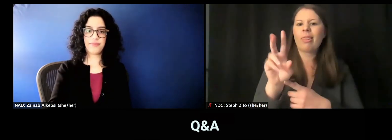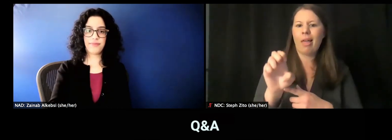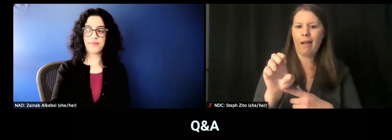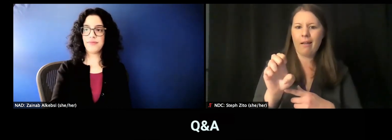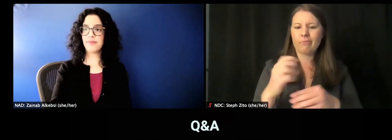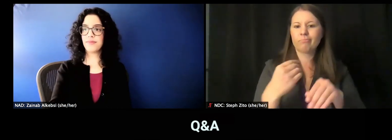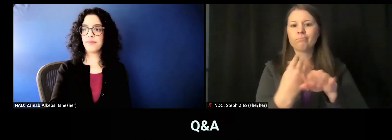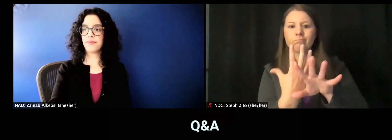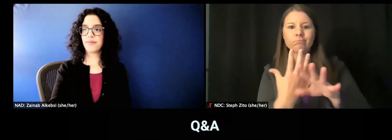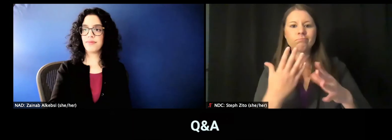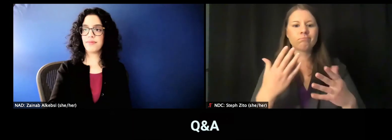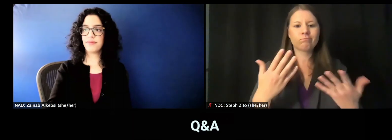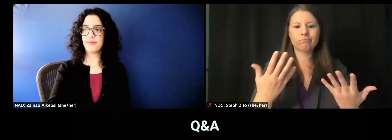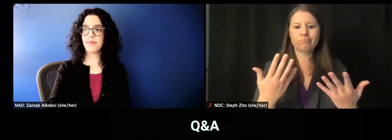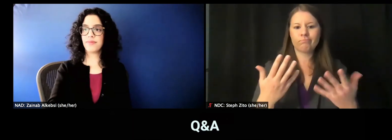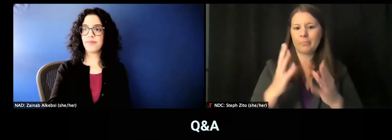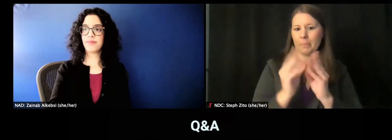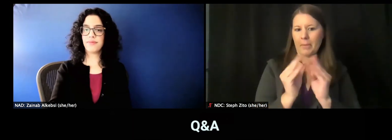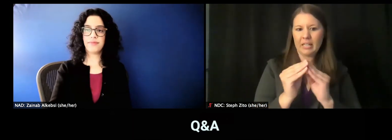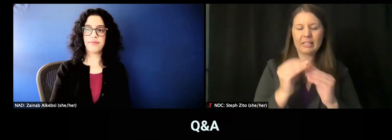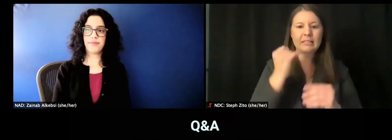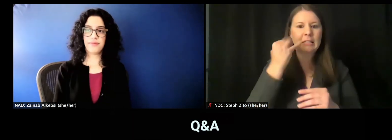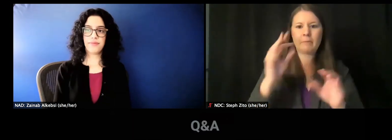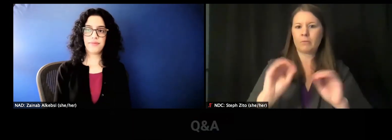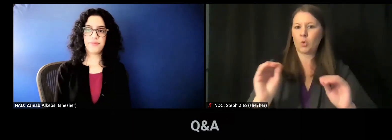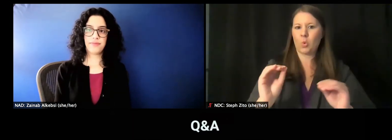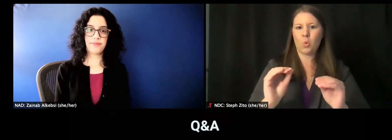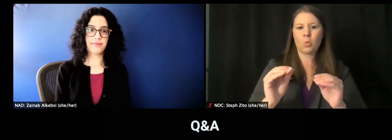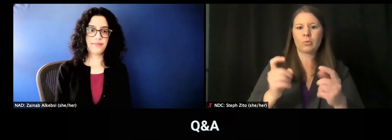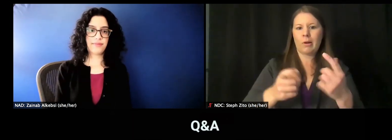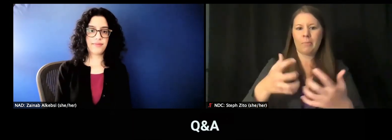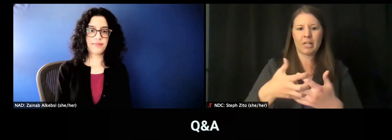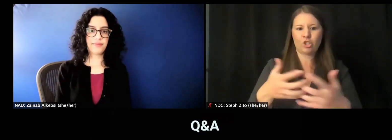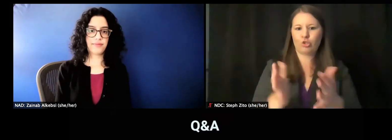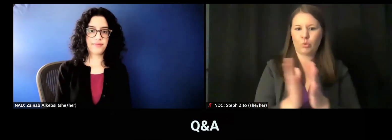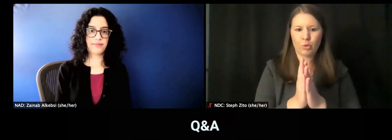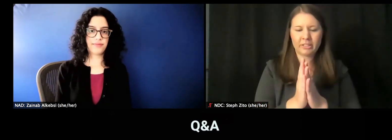captioning for live meetings when no accommodations have been requested.